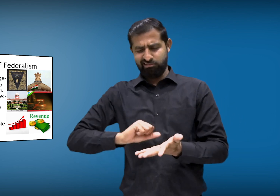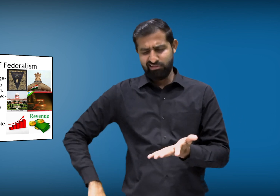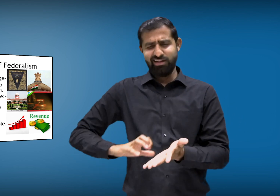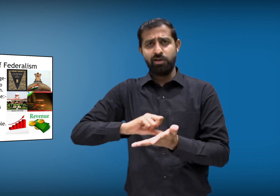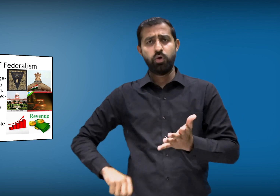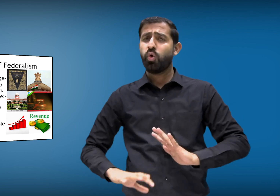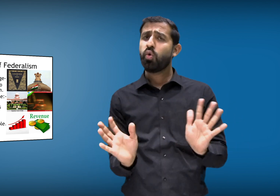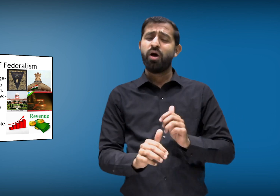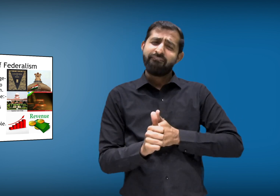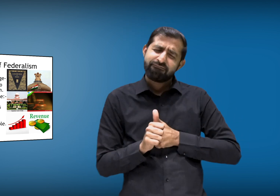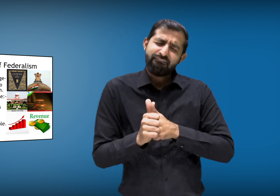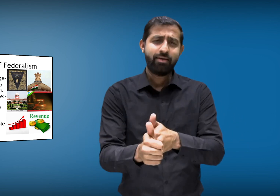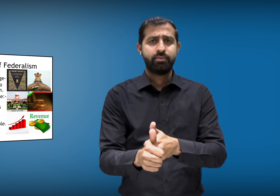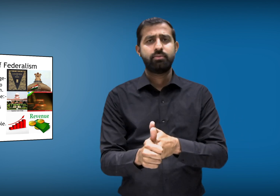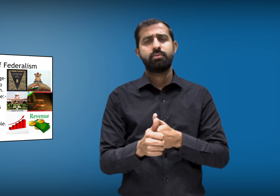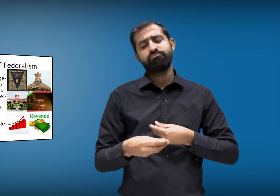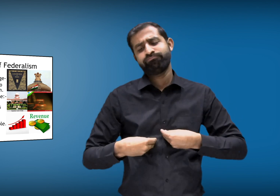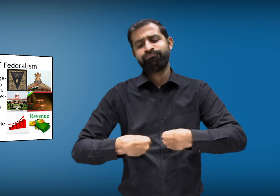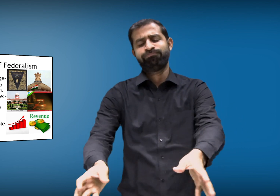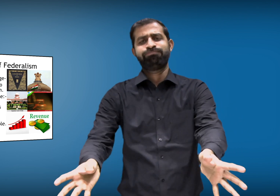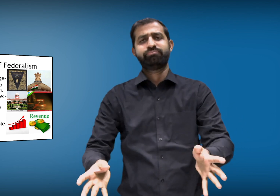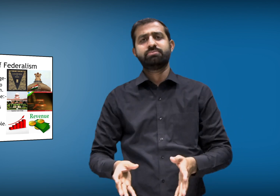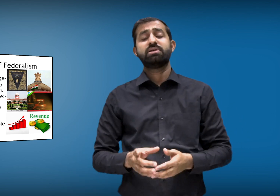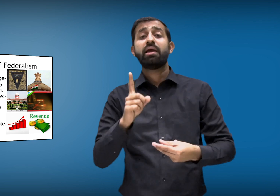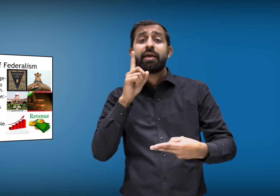Constitution to the State government. Both the governments cannot make changes to